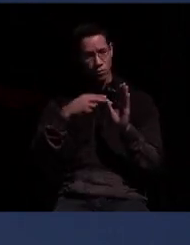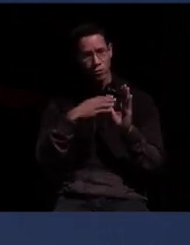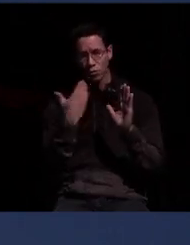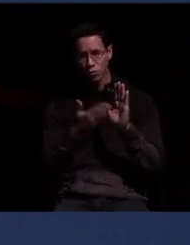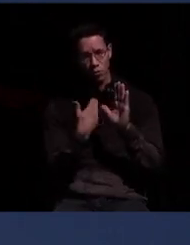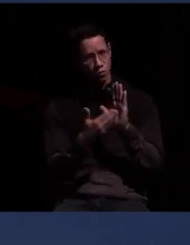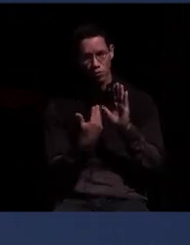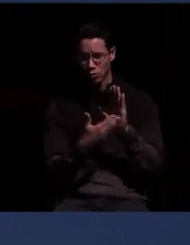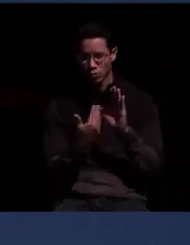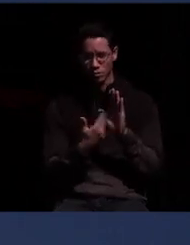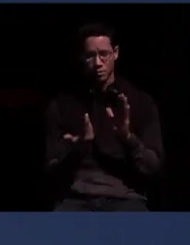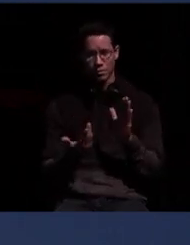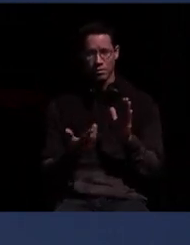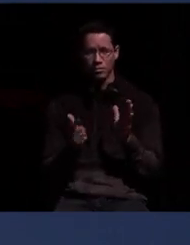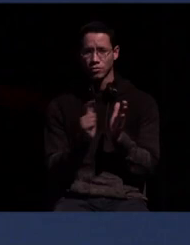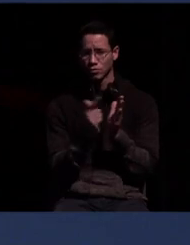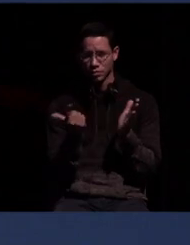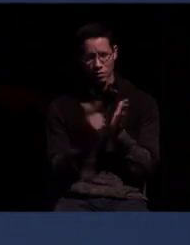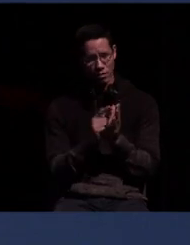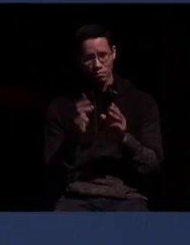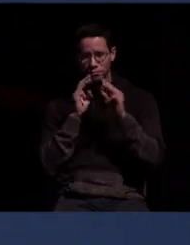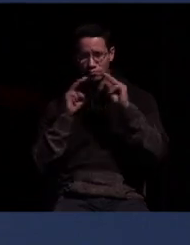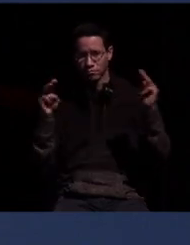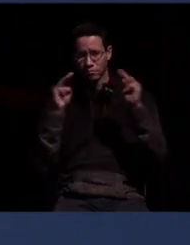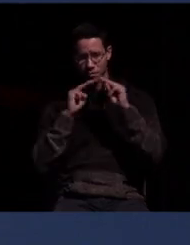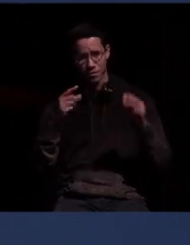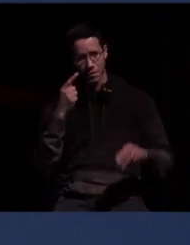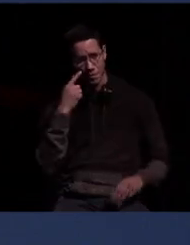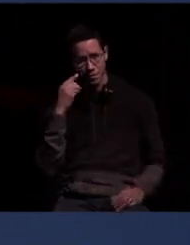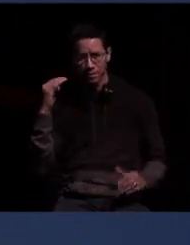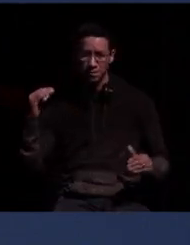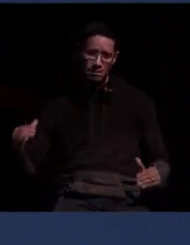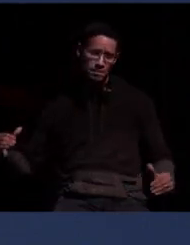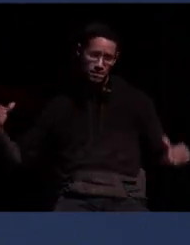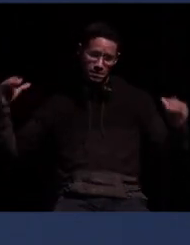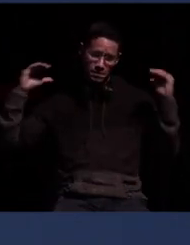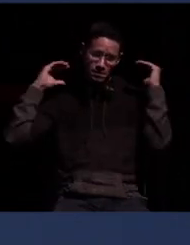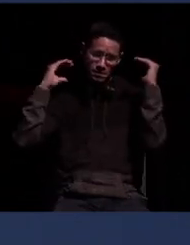look in all the publicity: the supremacy of this picture